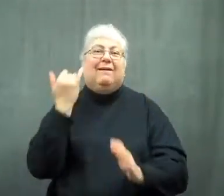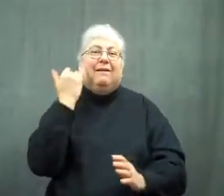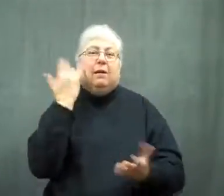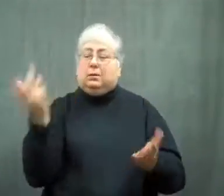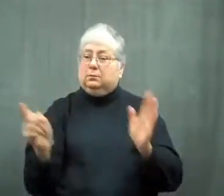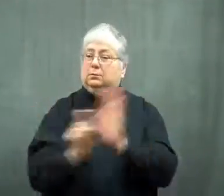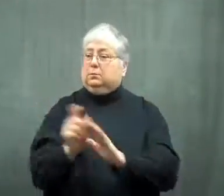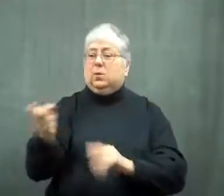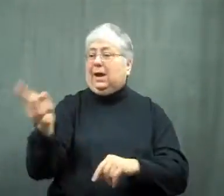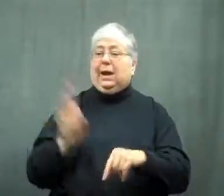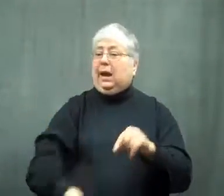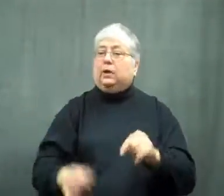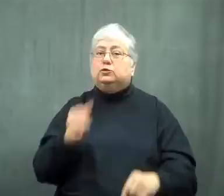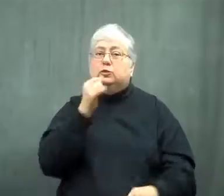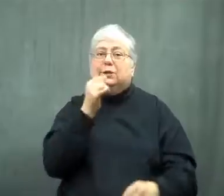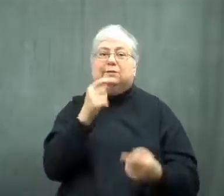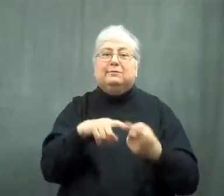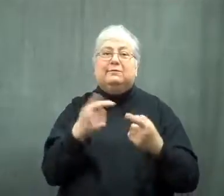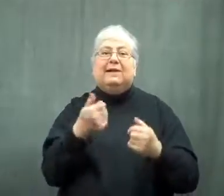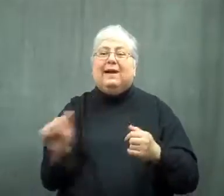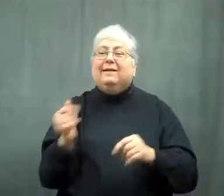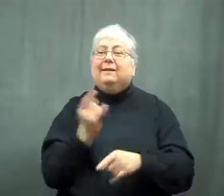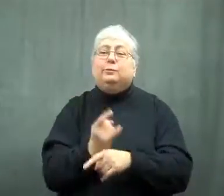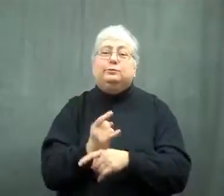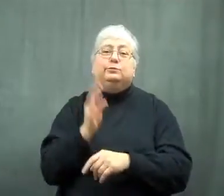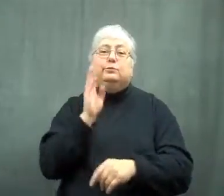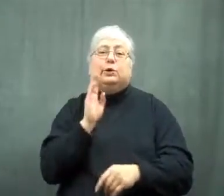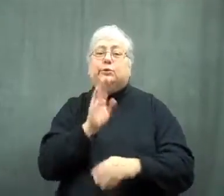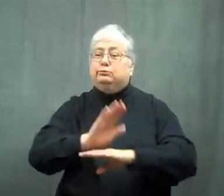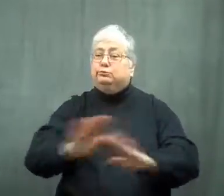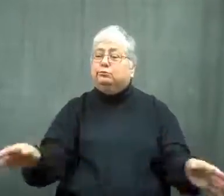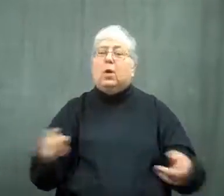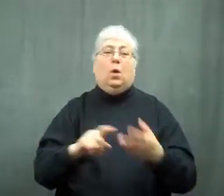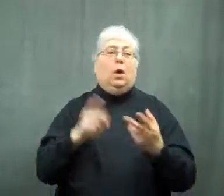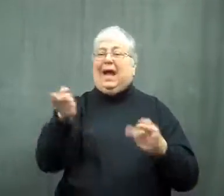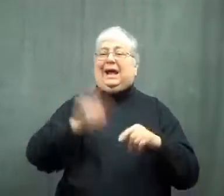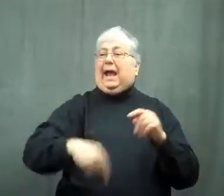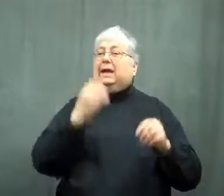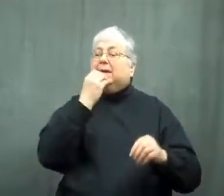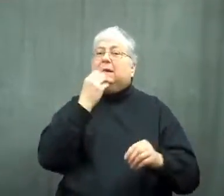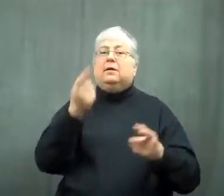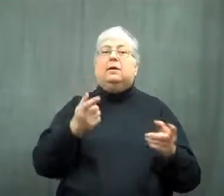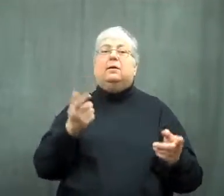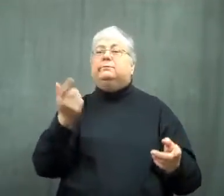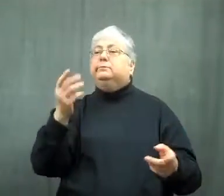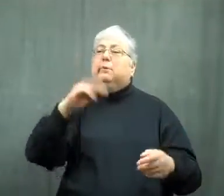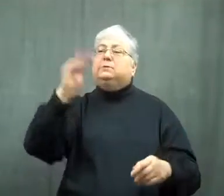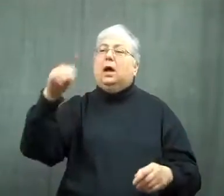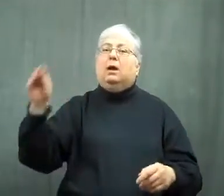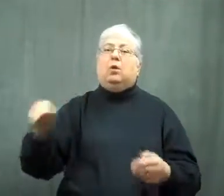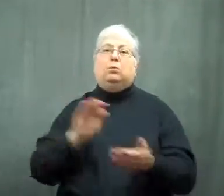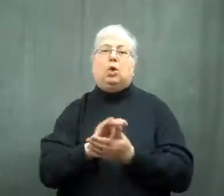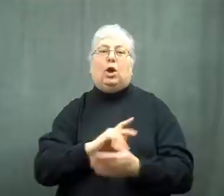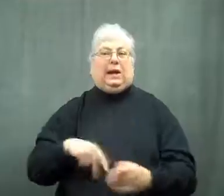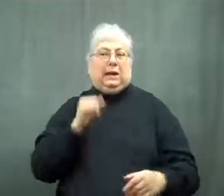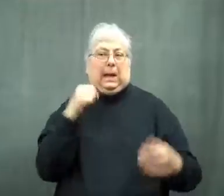prohibiting the use of alcohol, eating at fast food restaurants,